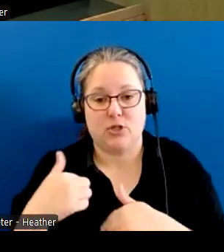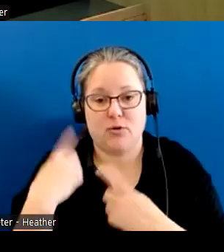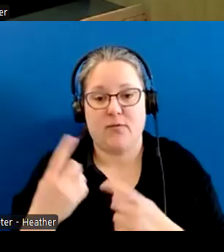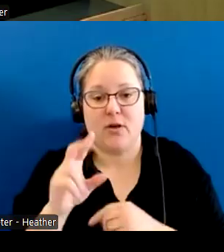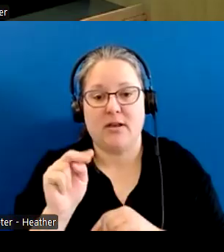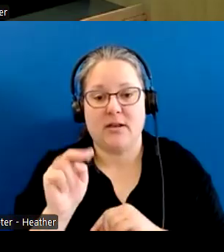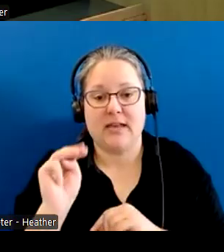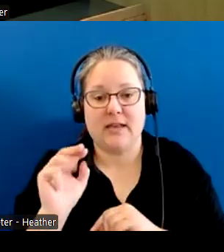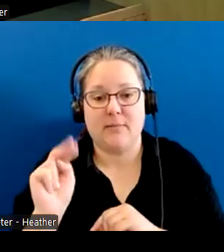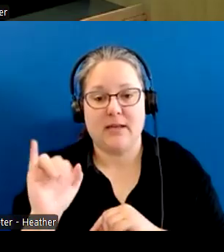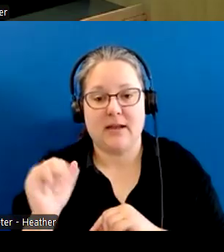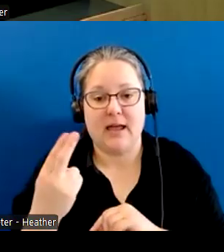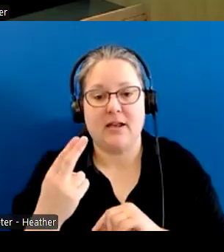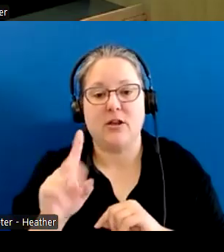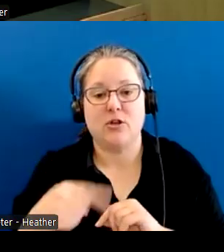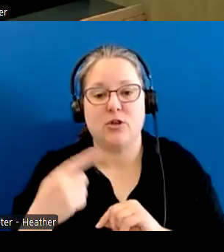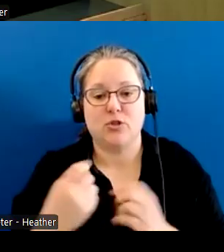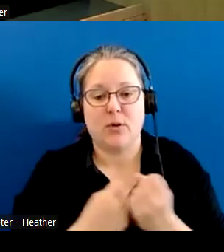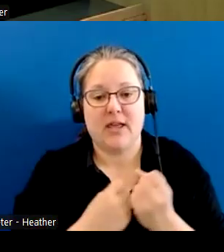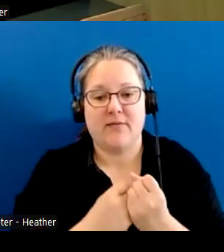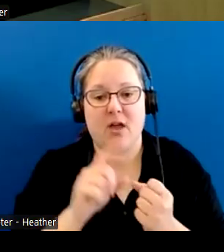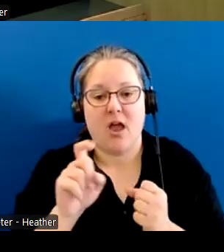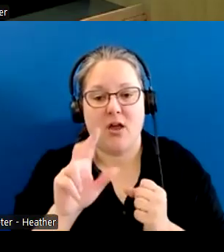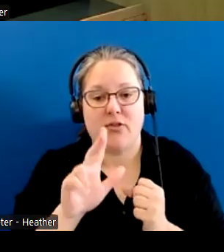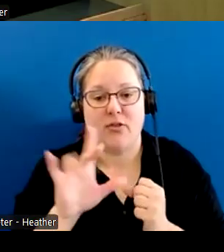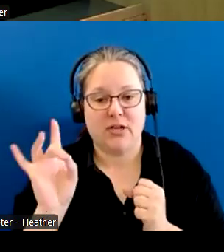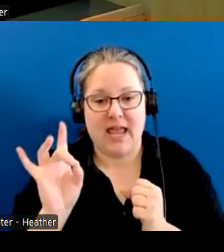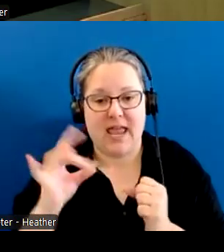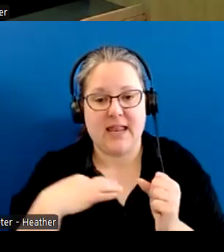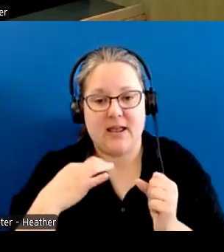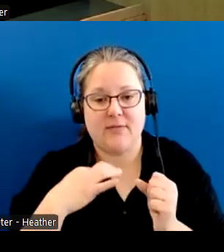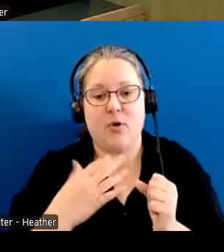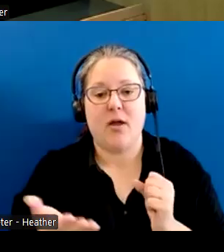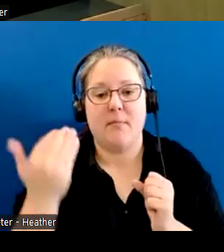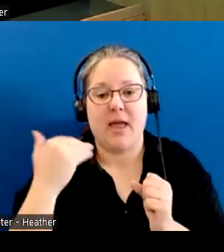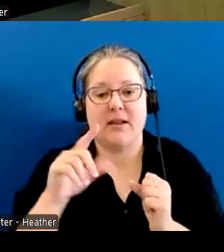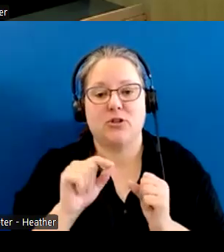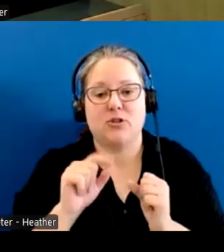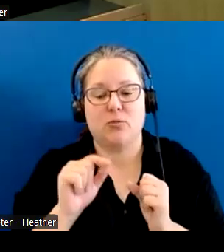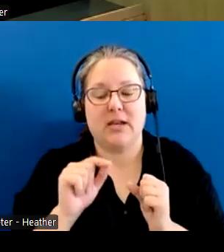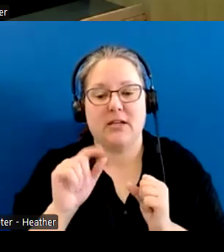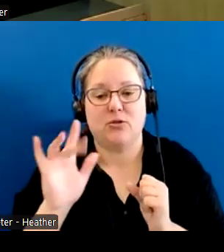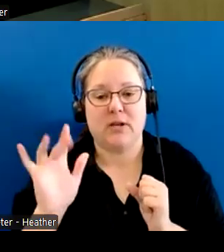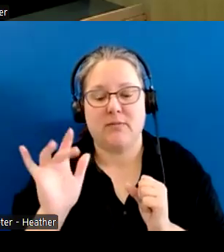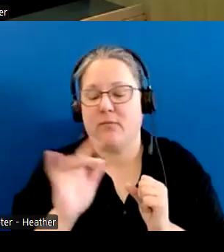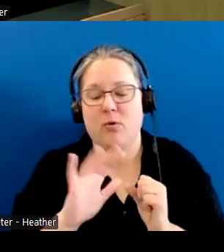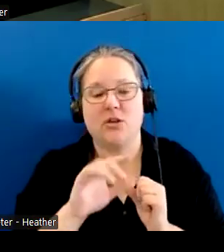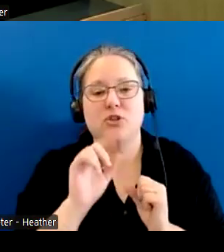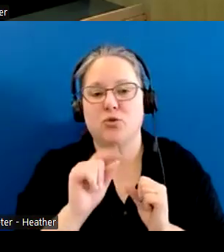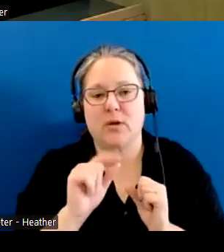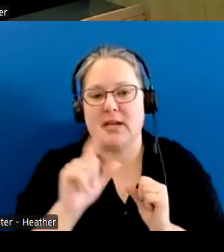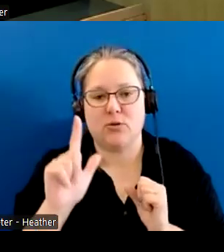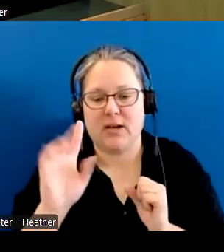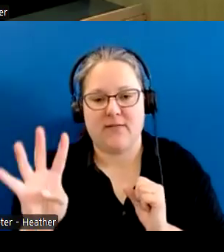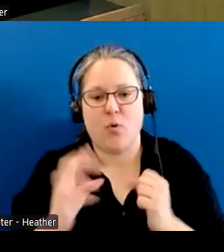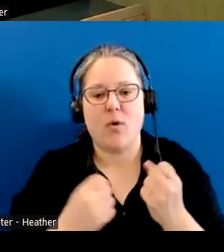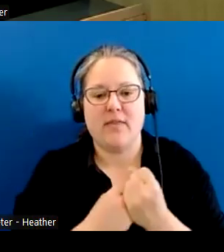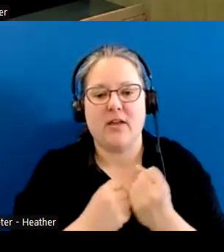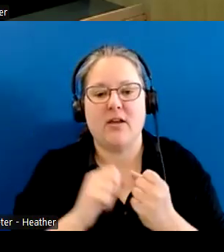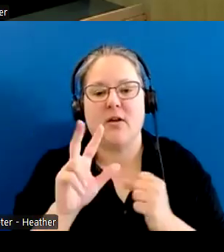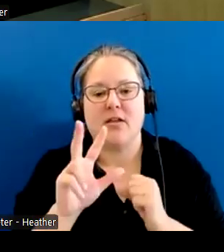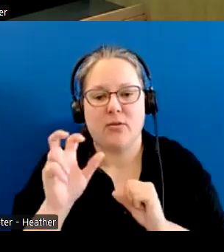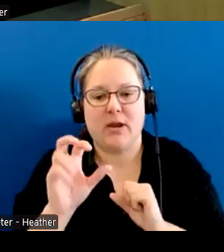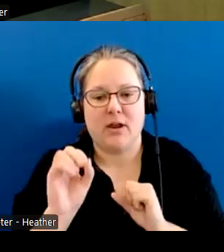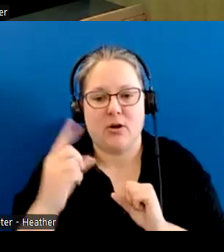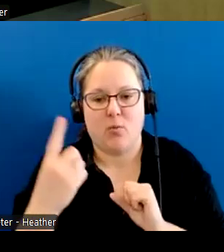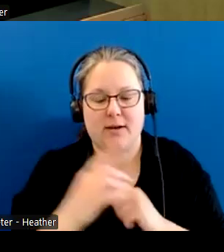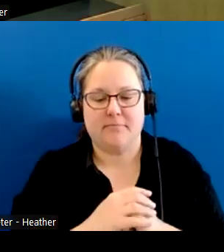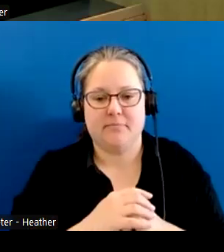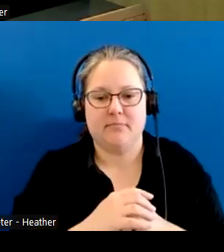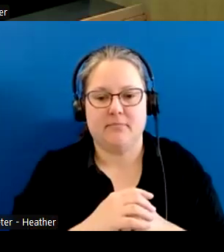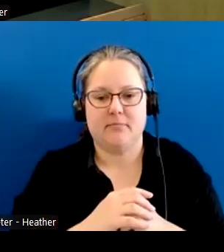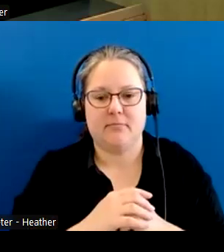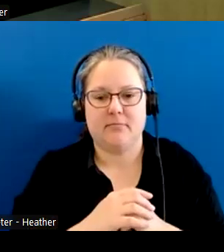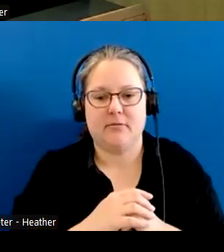NImeh has only funded 138 applications, whereas in 2025, uh in 2024, um they funded 301. Yeah. So,